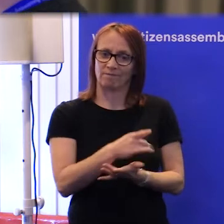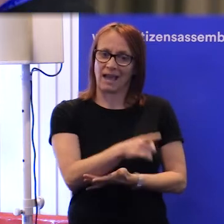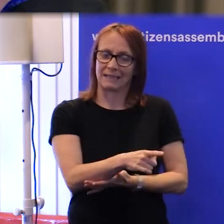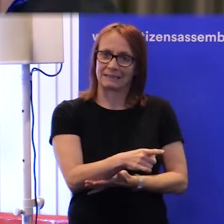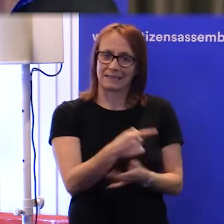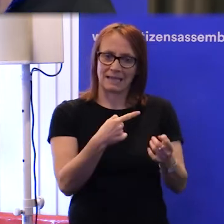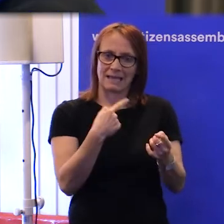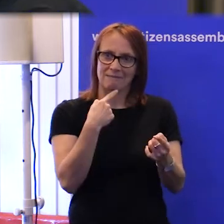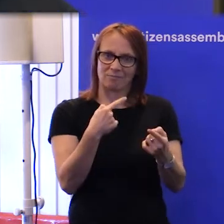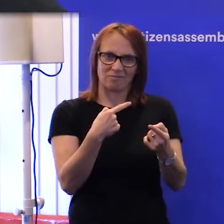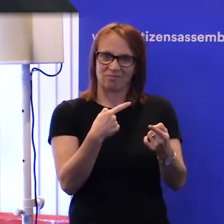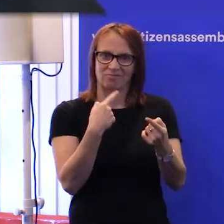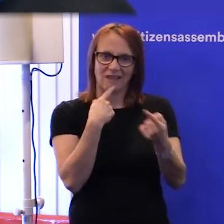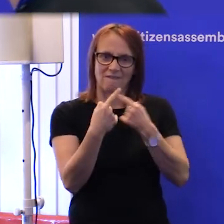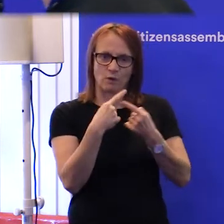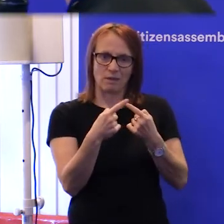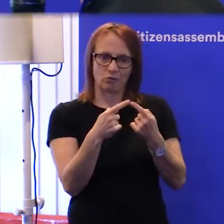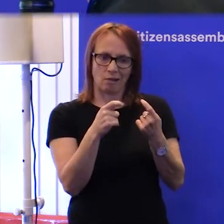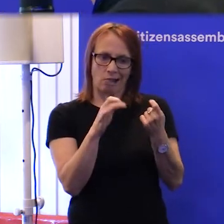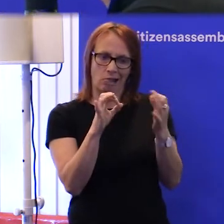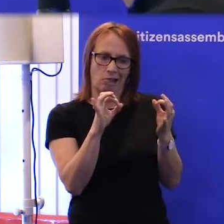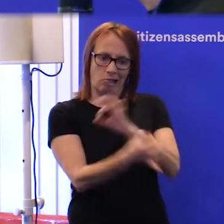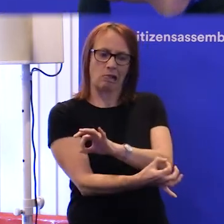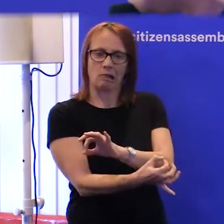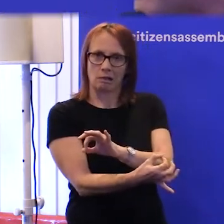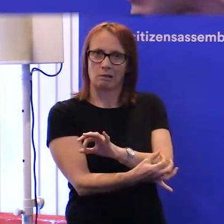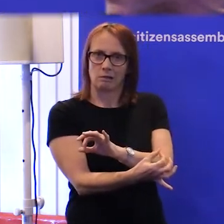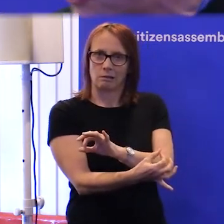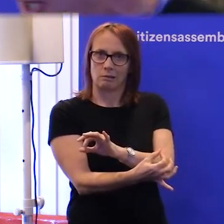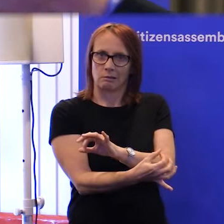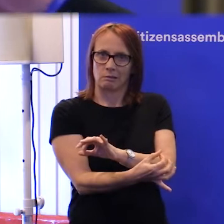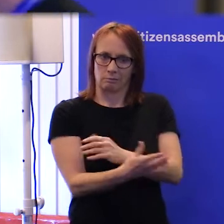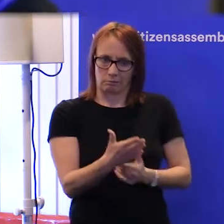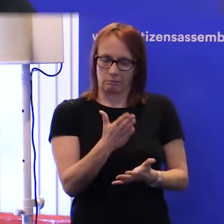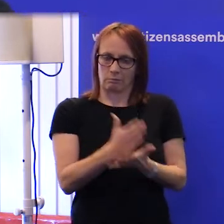which is just amplified by social media so it becomes a real real chance to try